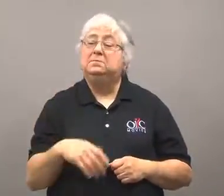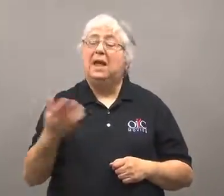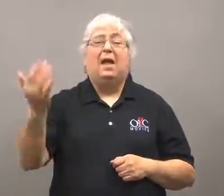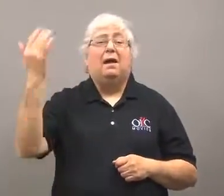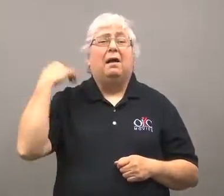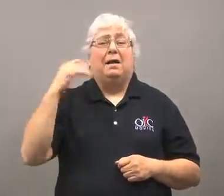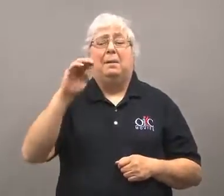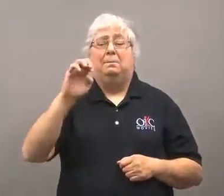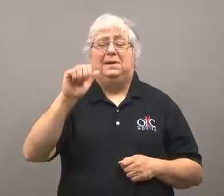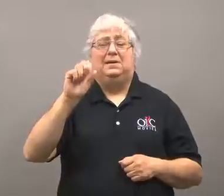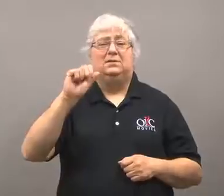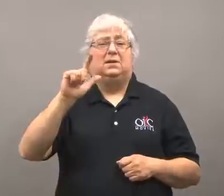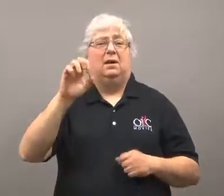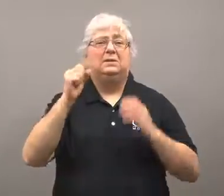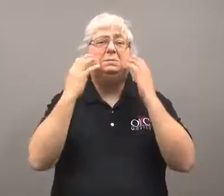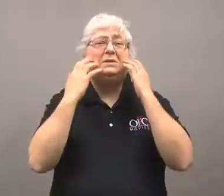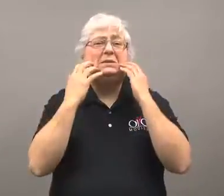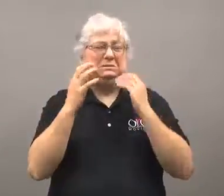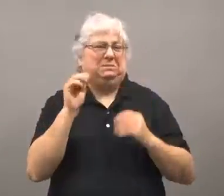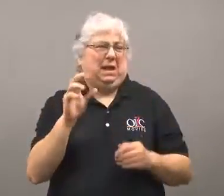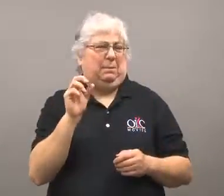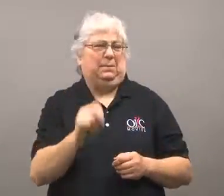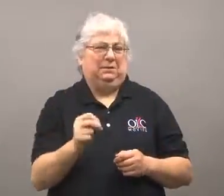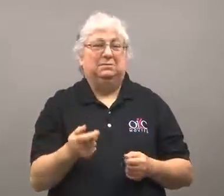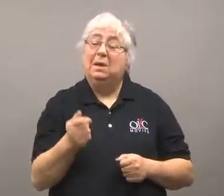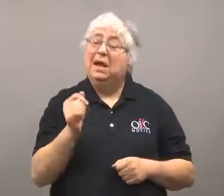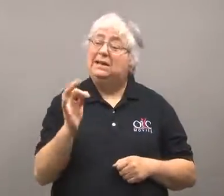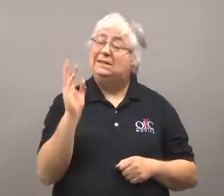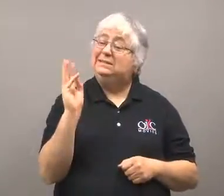Measles used to be quite common.